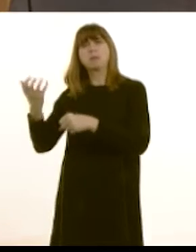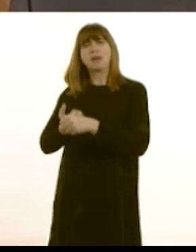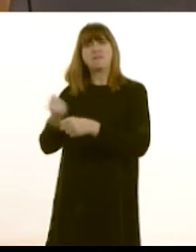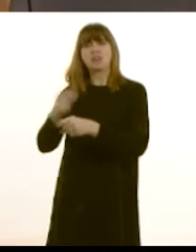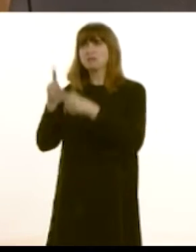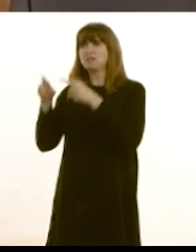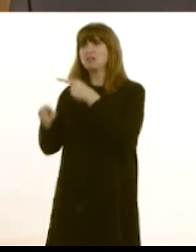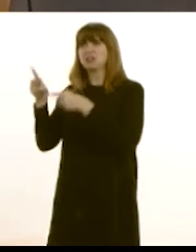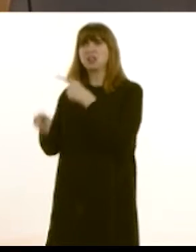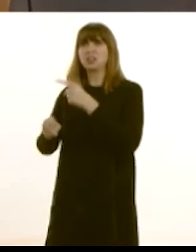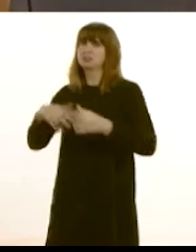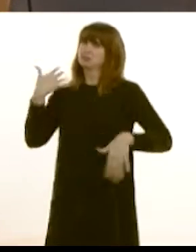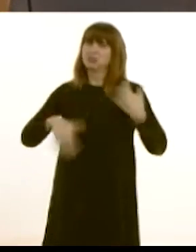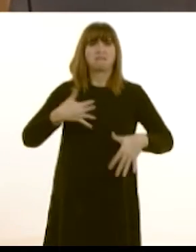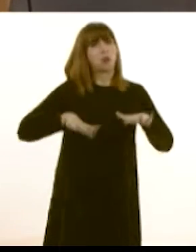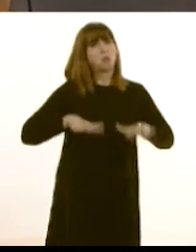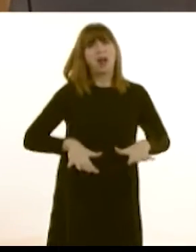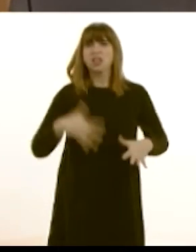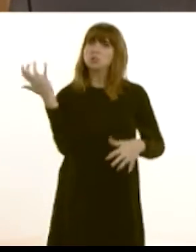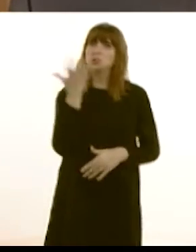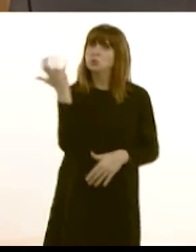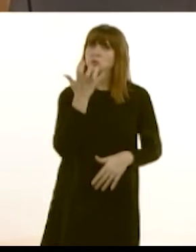We know that the impacts of those reforms are not spread equally.